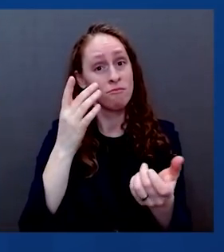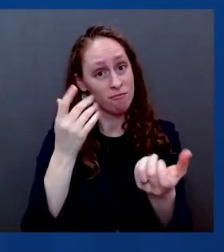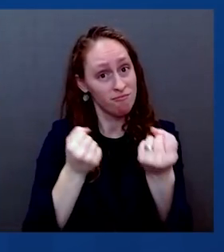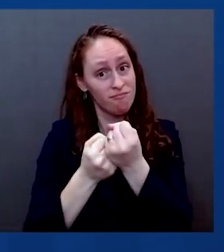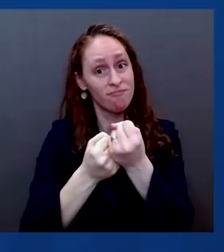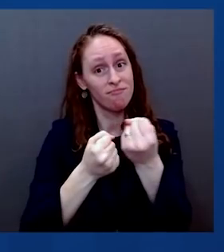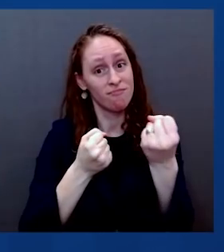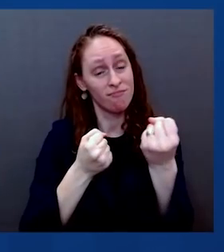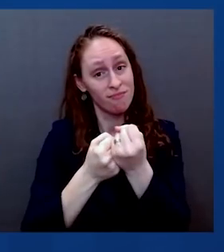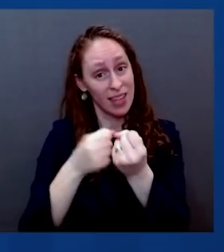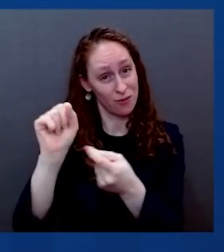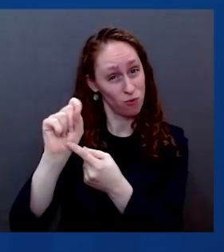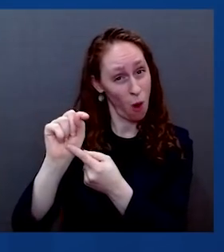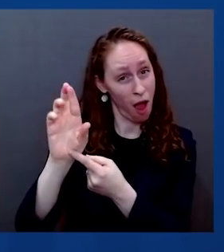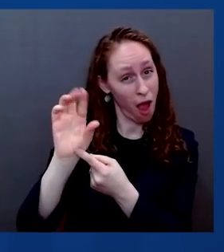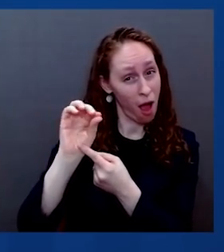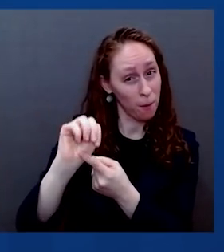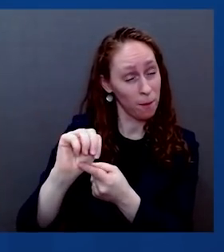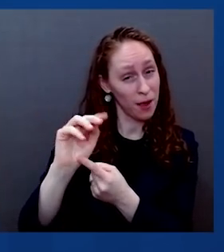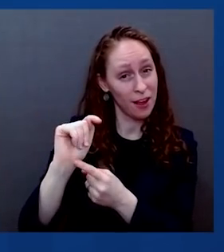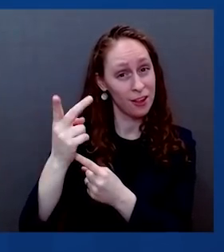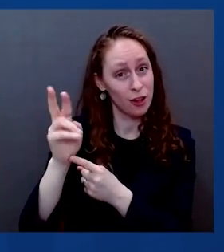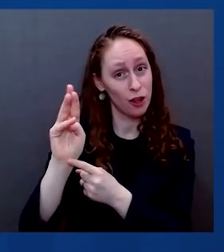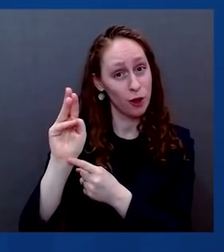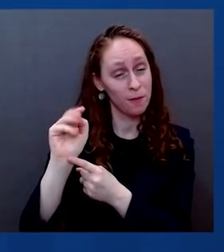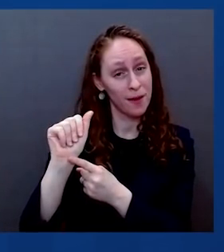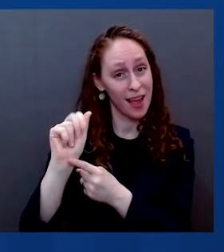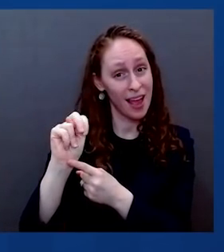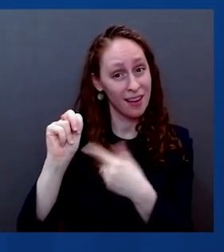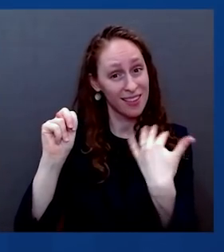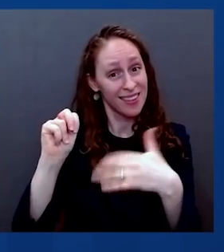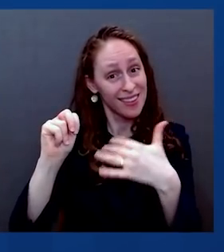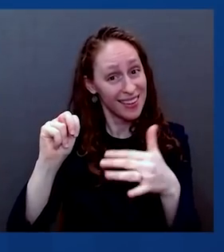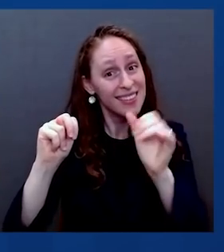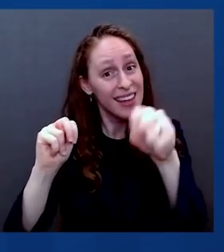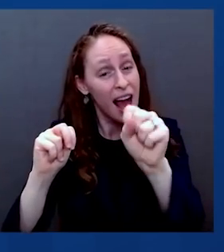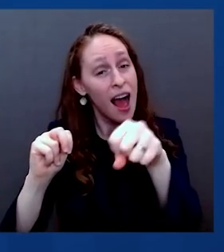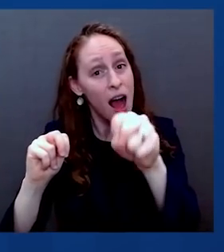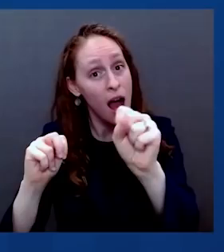You can say that again: "Wow." You have no idea how damn ha- how darn hard I worked on that one.